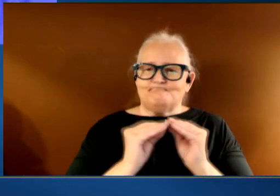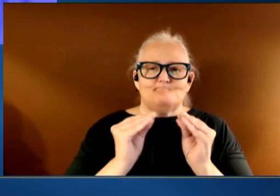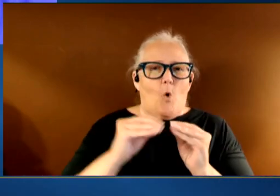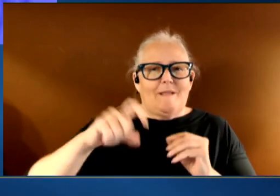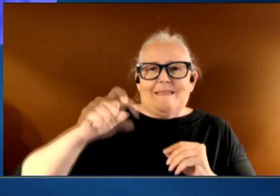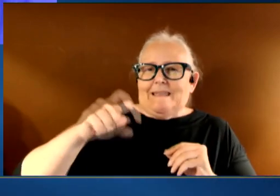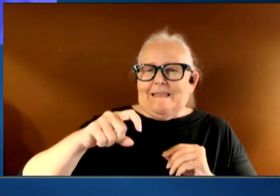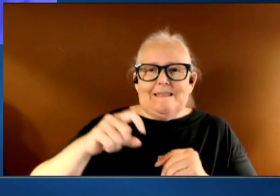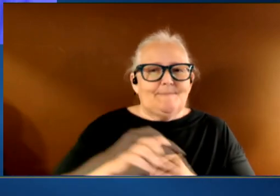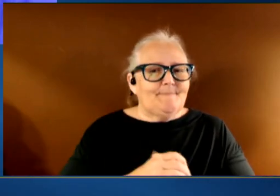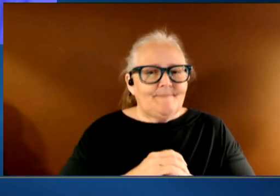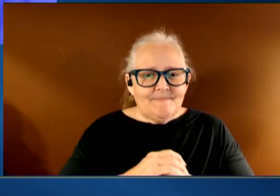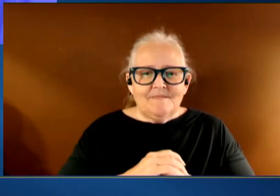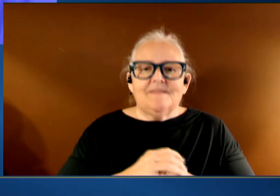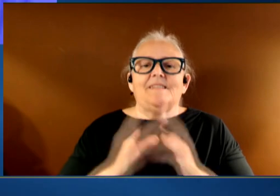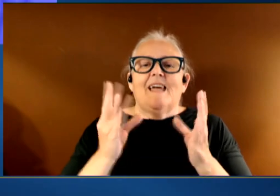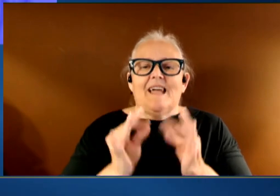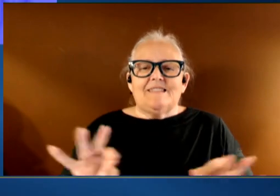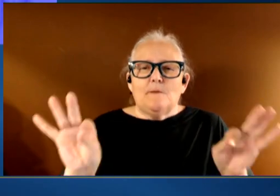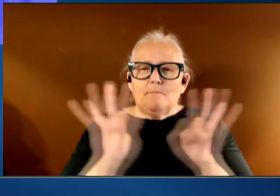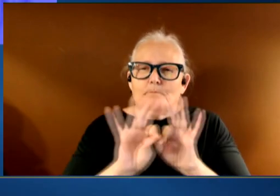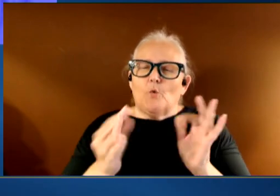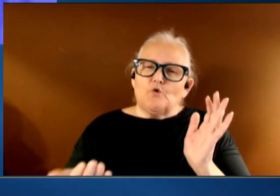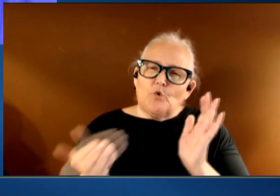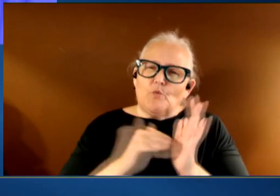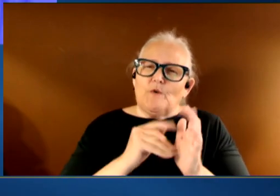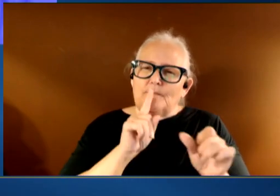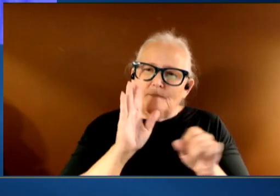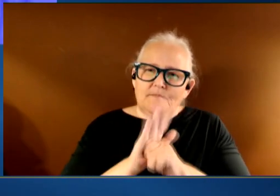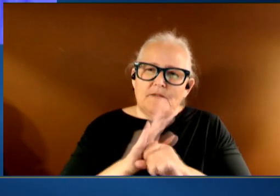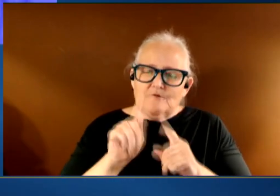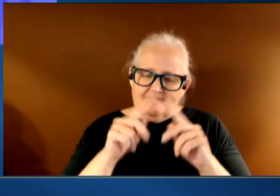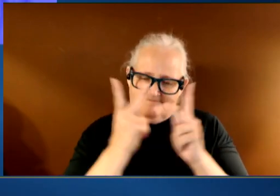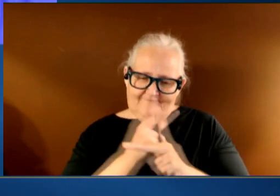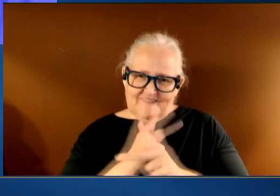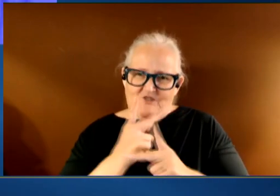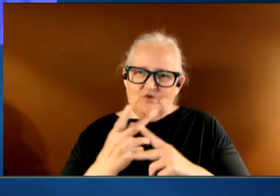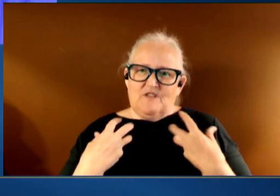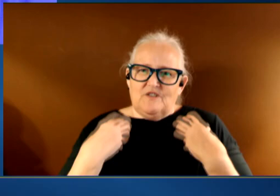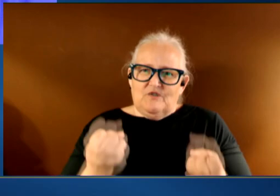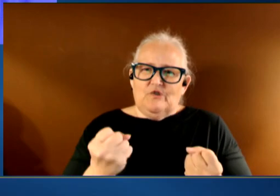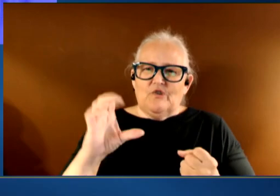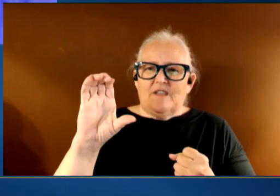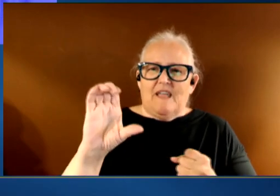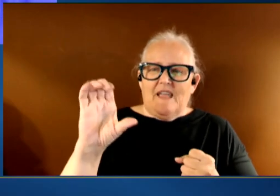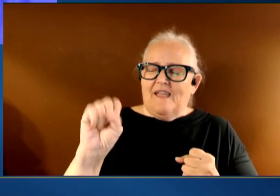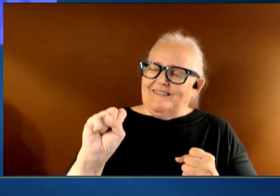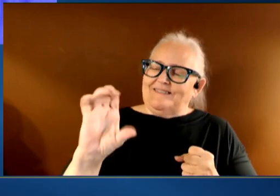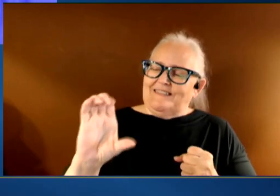and it's important to recommit to finding a cure for SCD and to supporting those who suffer from